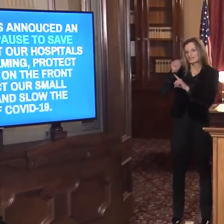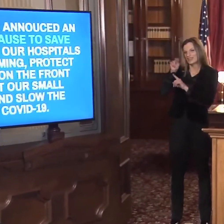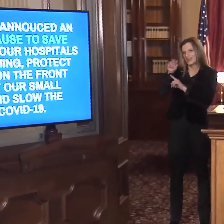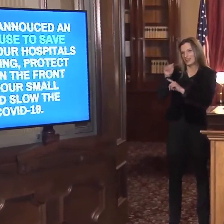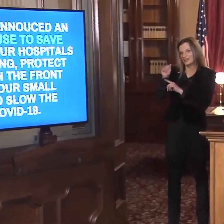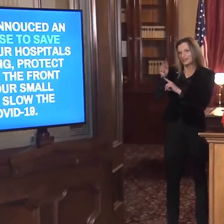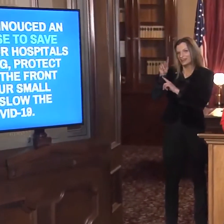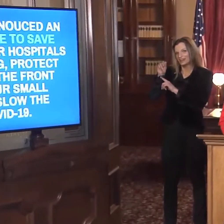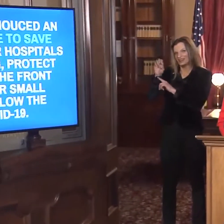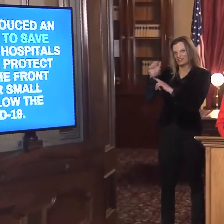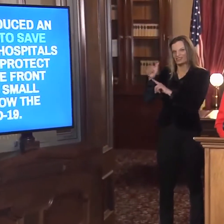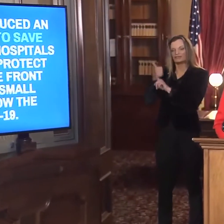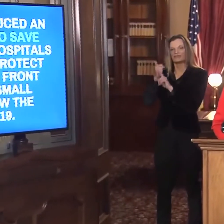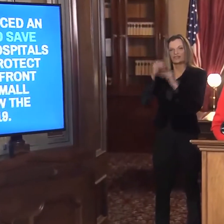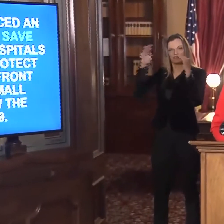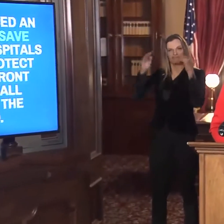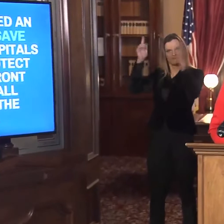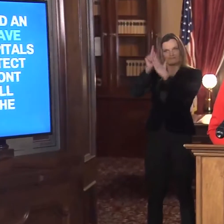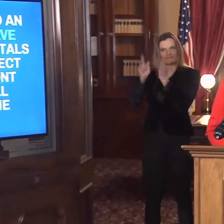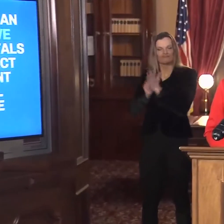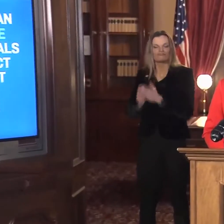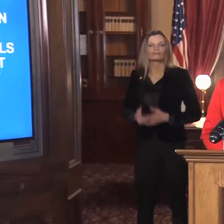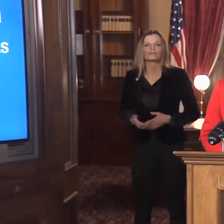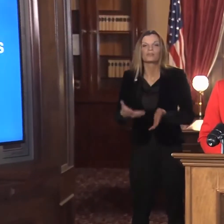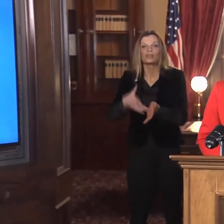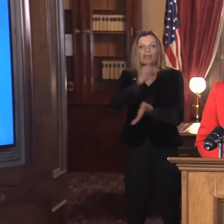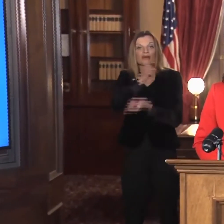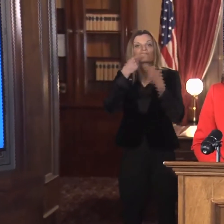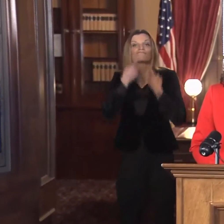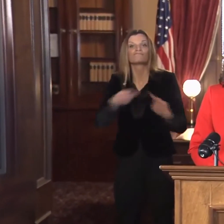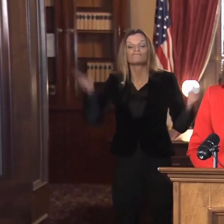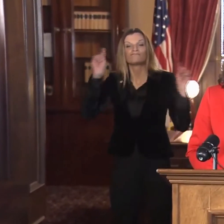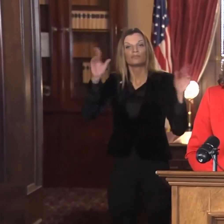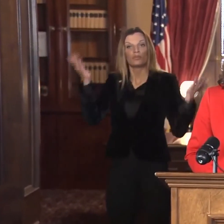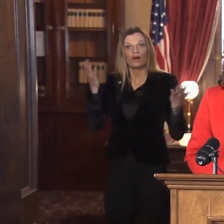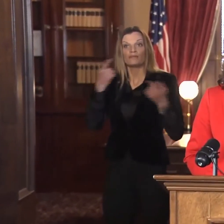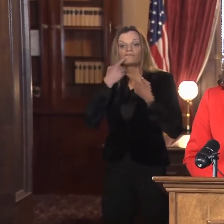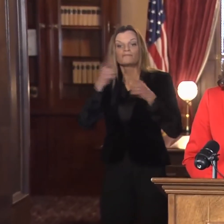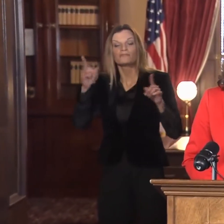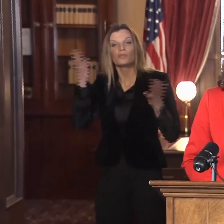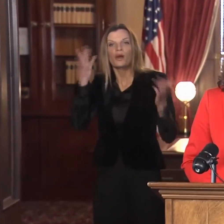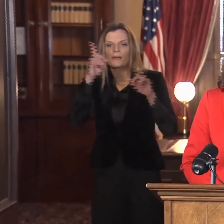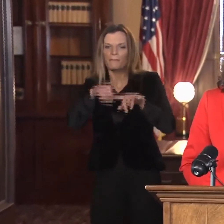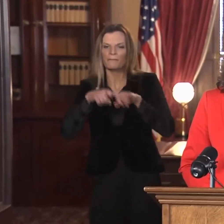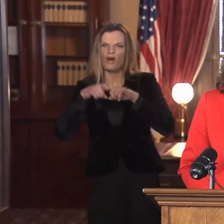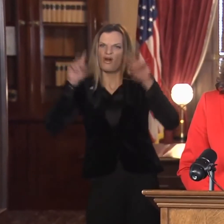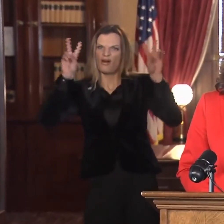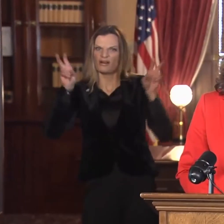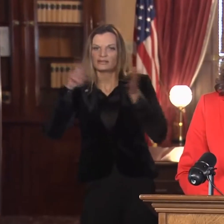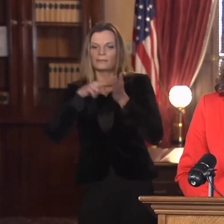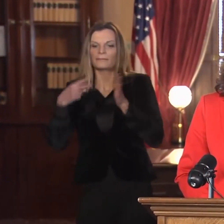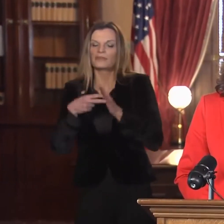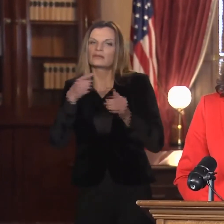I'M JOINED BY DR. JONEIGH KHALDUN AND OUR ATTORNEY GENERAL DANA NESTLE. LAST WEEK THE DEPARTMENT OF